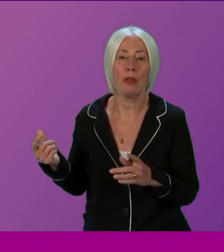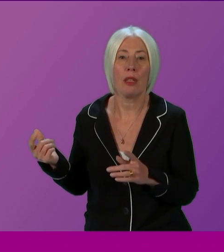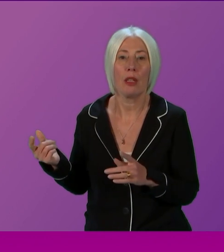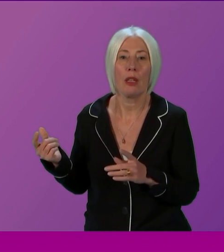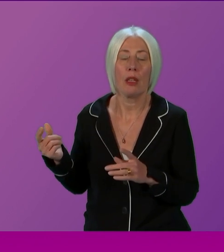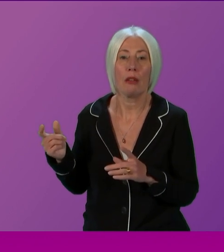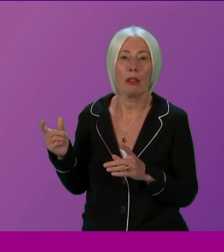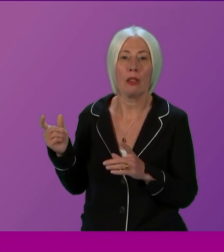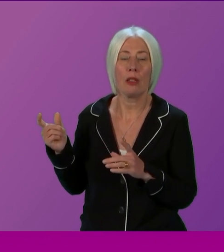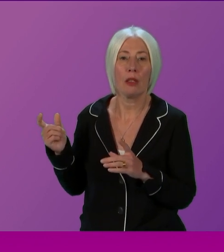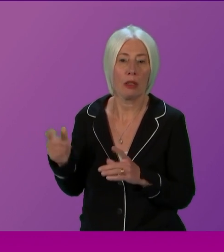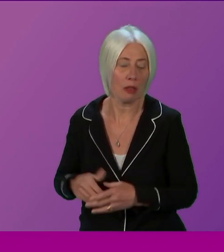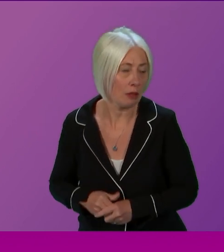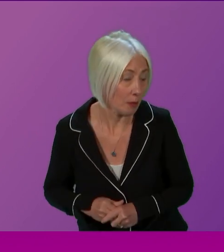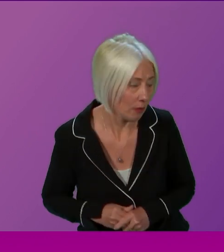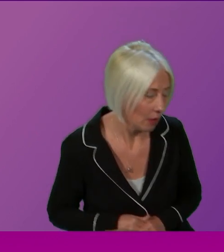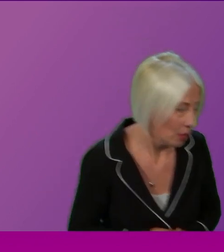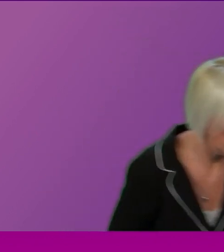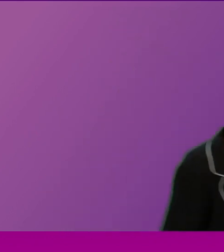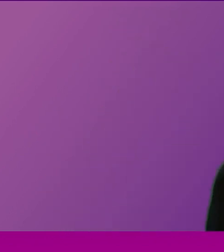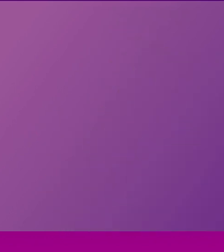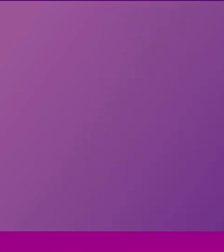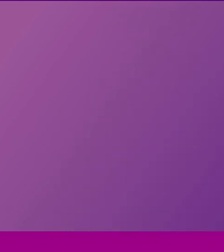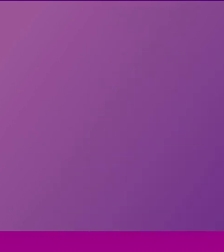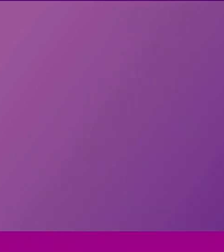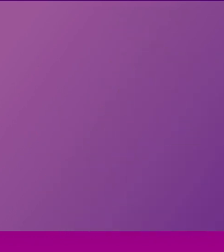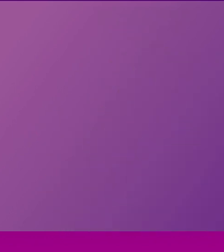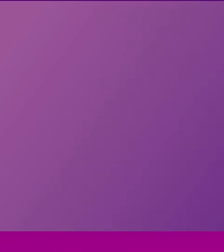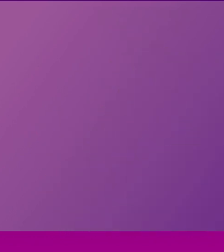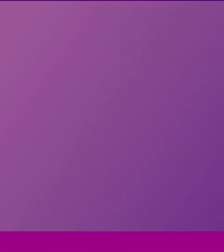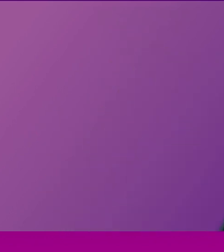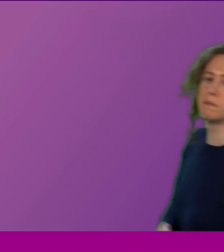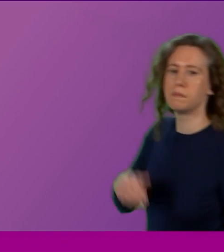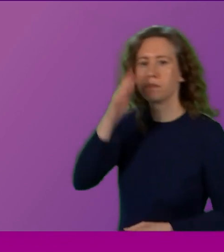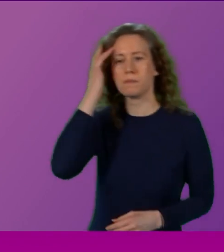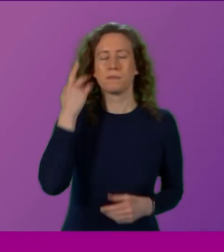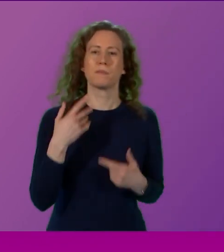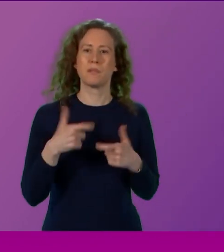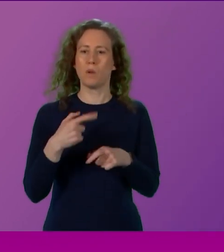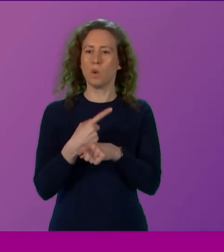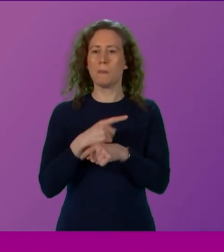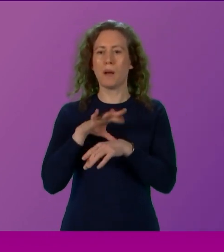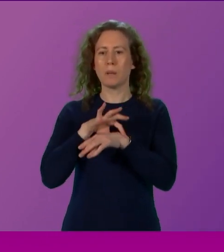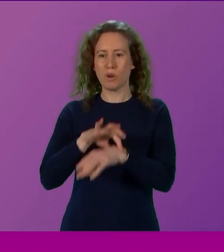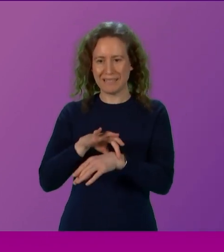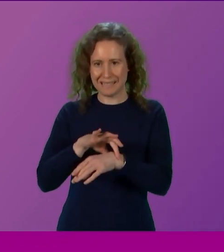This week, I met winners of my west of Scotland apprenticeship awards. Apprentices spoke highly about the skills and opportunities gained,